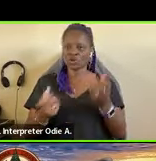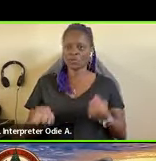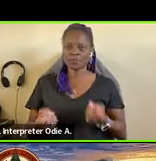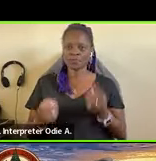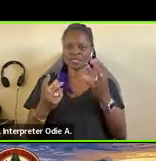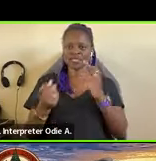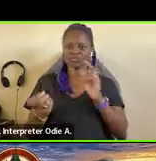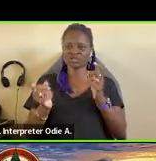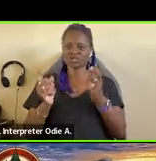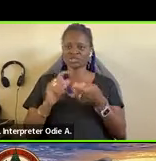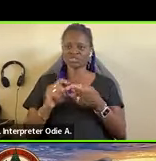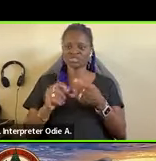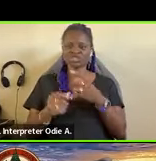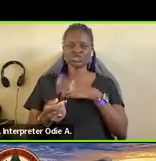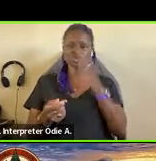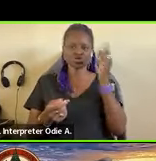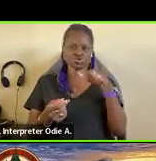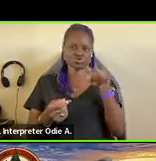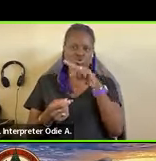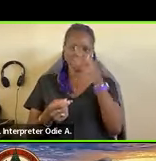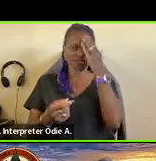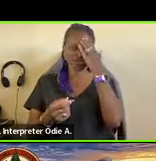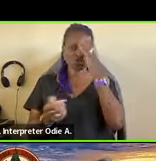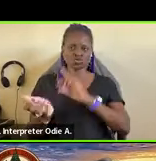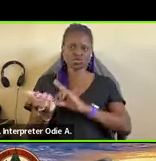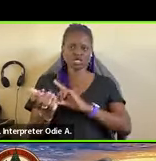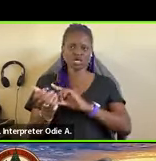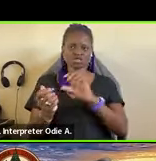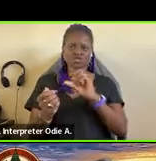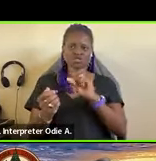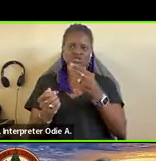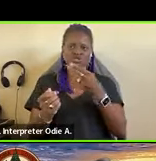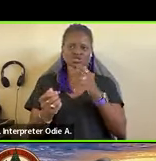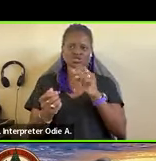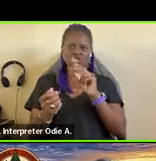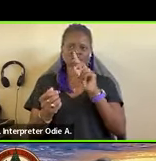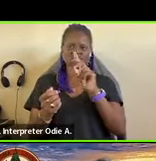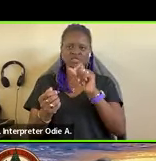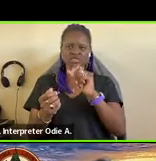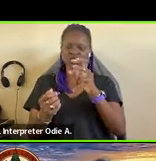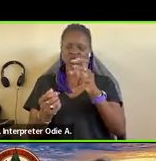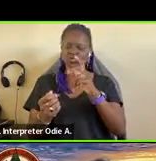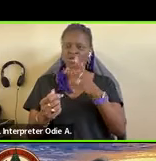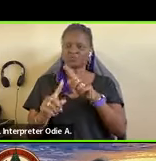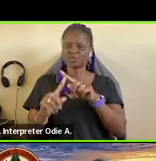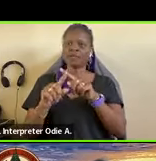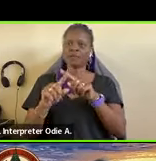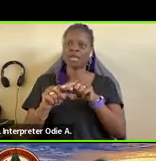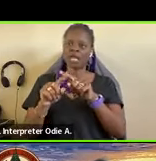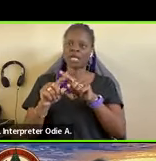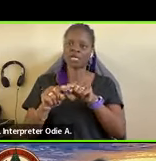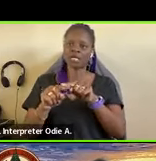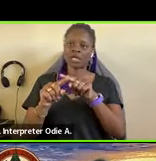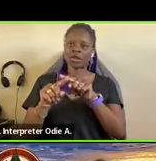Shendi is one of the local experts that we have leaned on so heavily over the past two years.